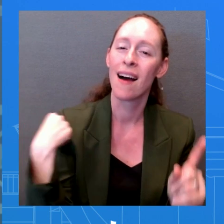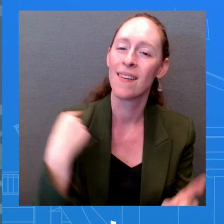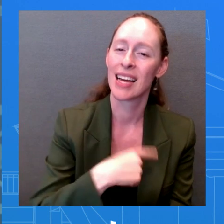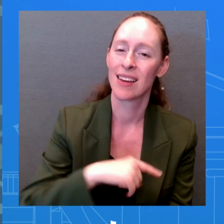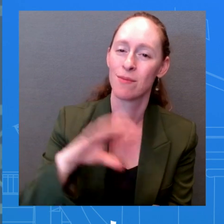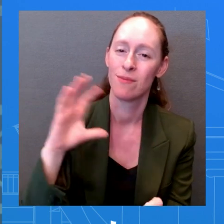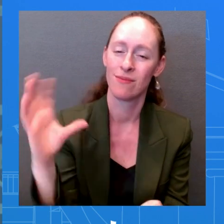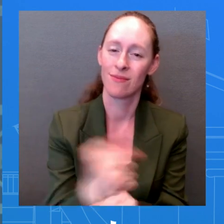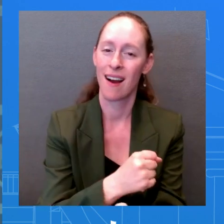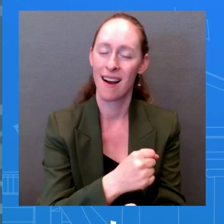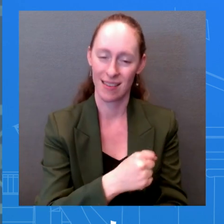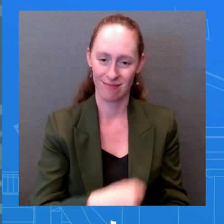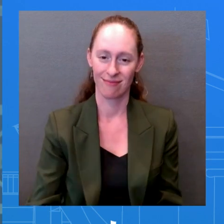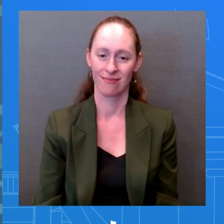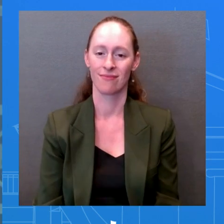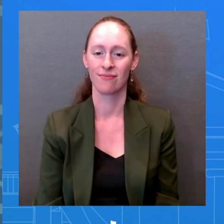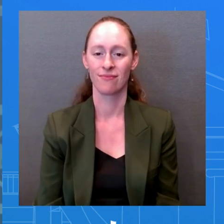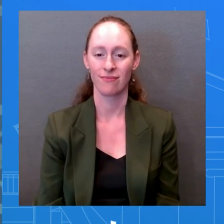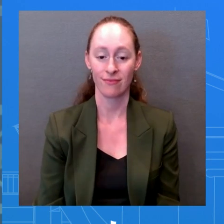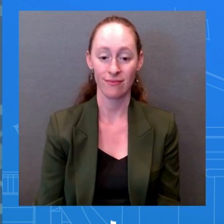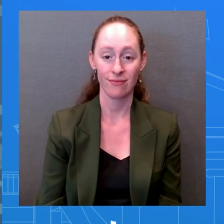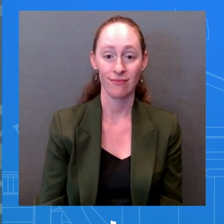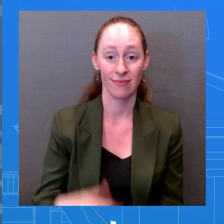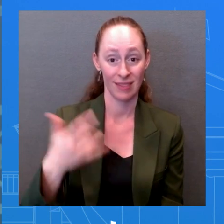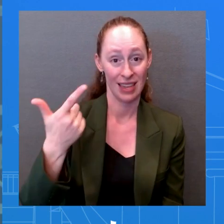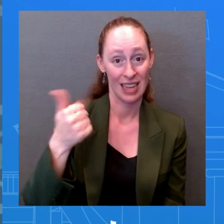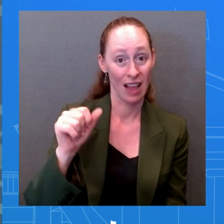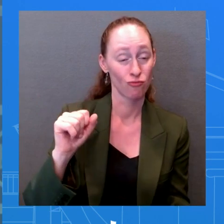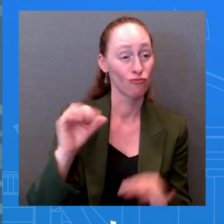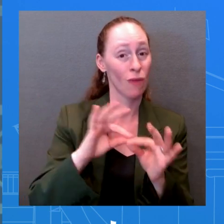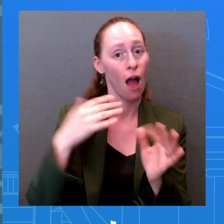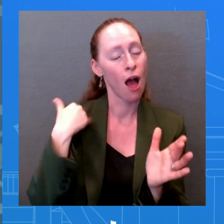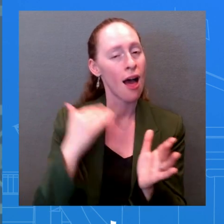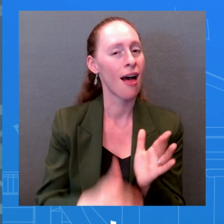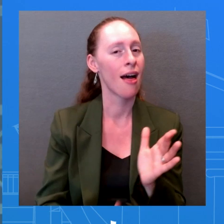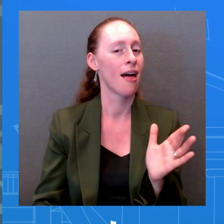and over the last couple of weeks of how we've seen those gas prices go down for more than 90 days